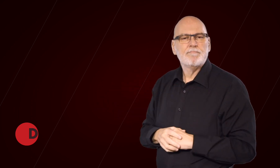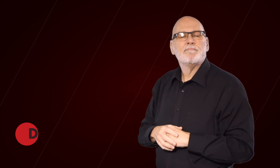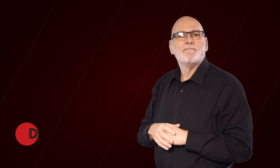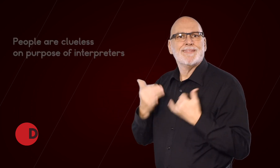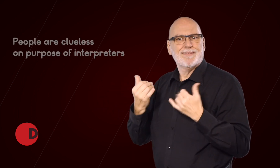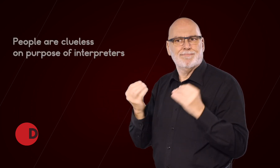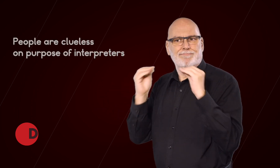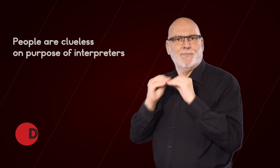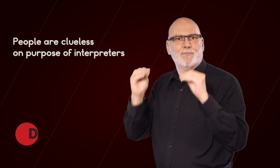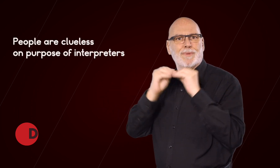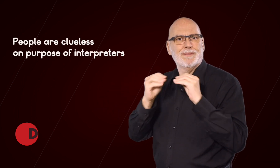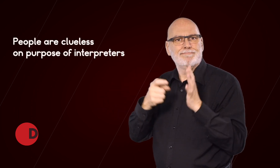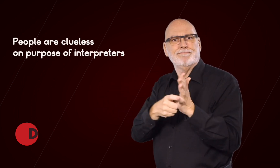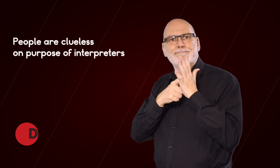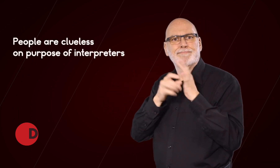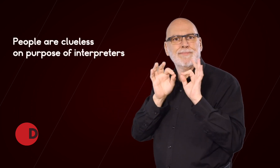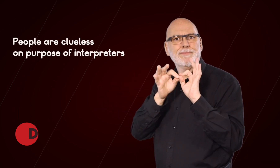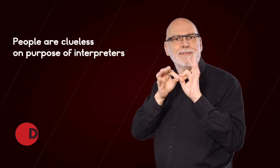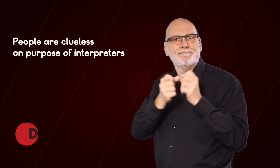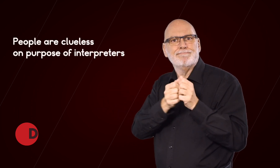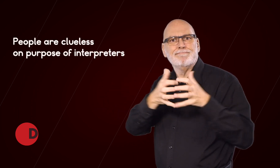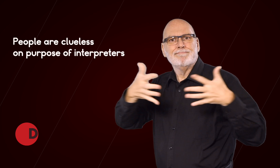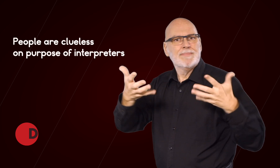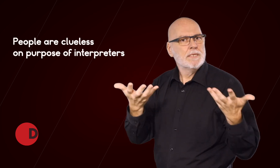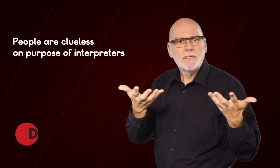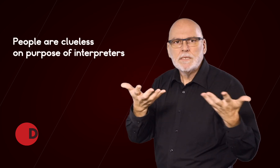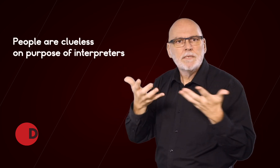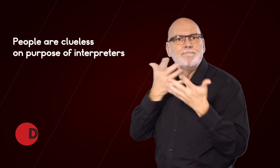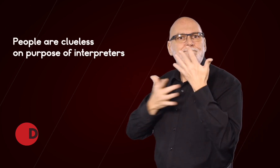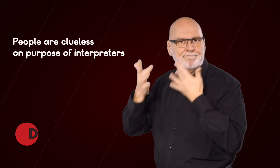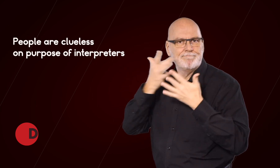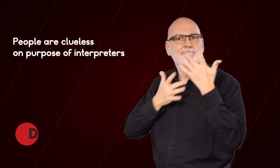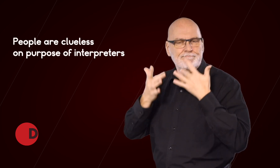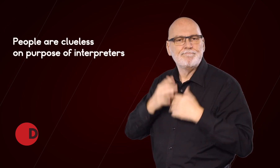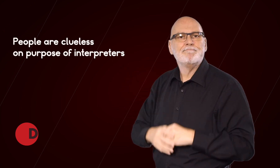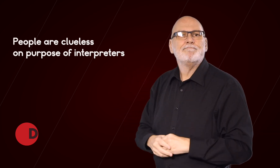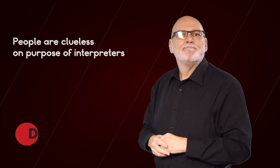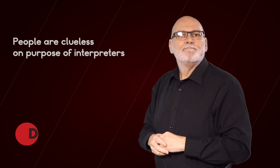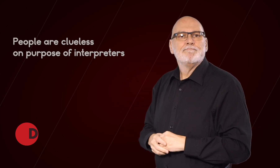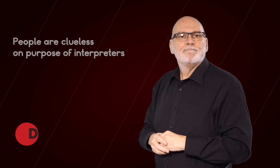outpaces the supply of sign language interpreters.” Many times people